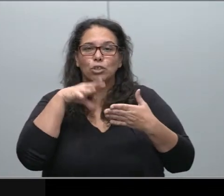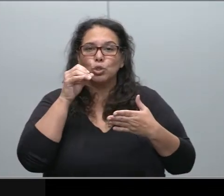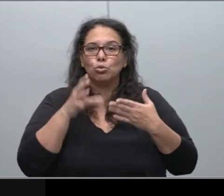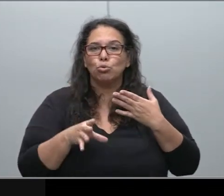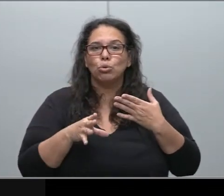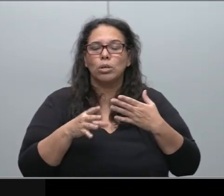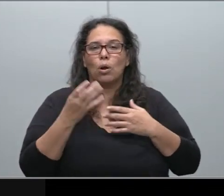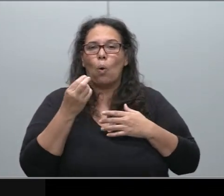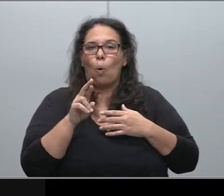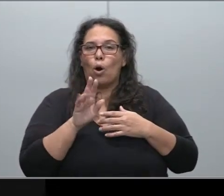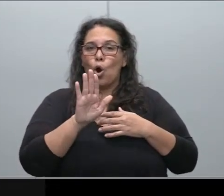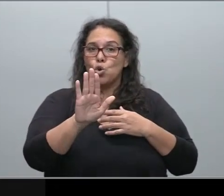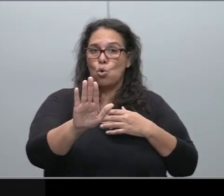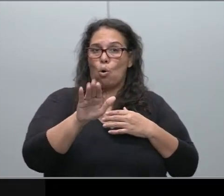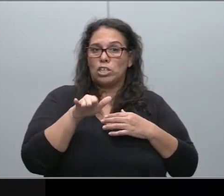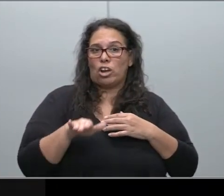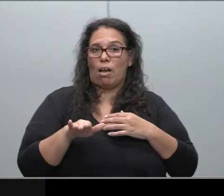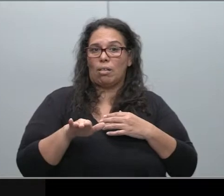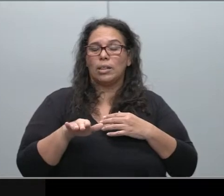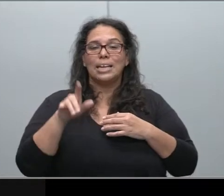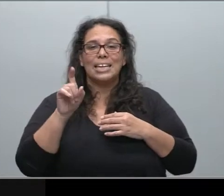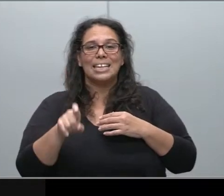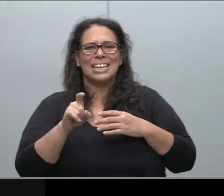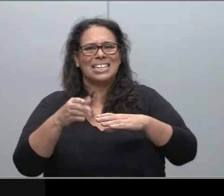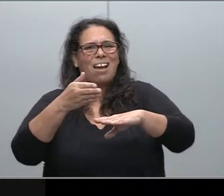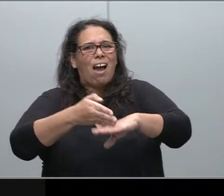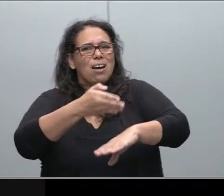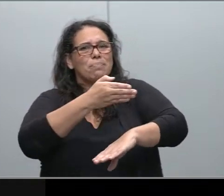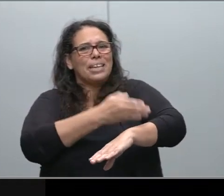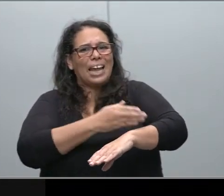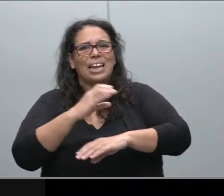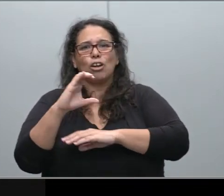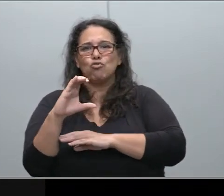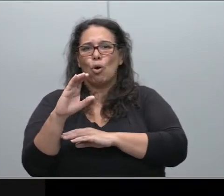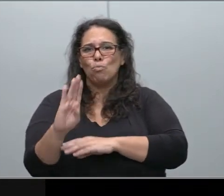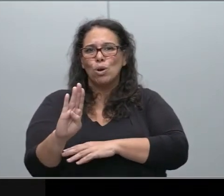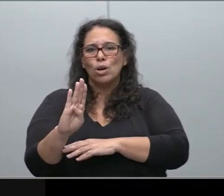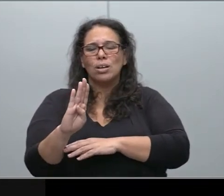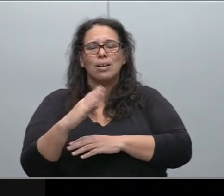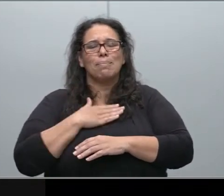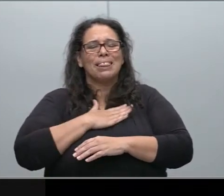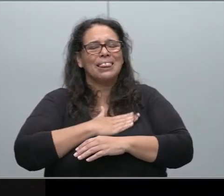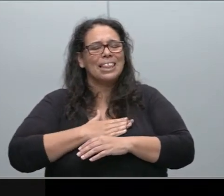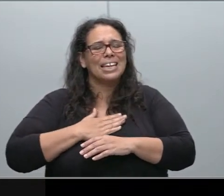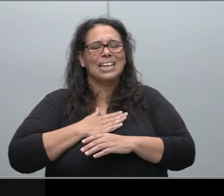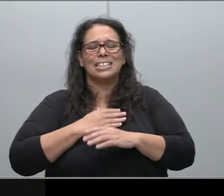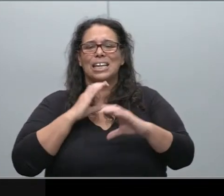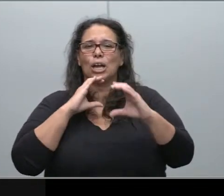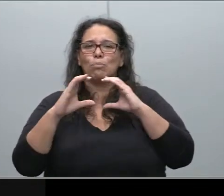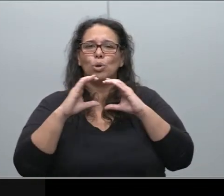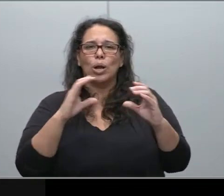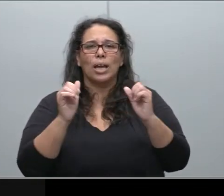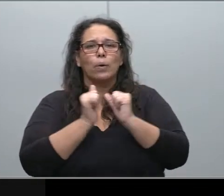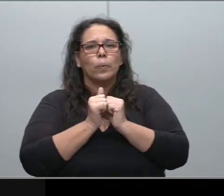And we wanna remind you to raise the hand feature, and Mr. Itson will randomly select, so it's not first come, first serve,